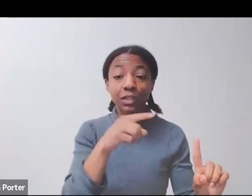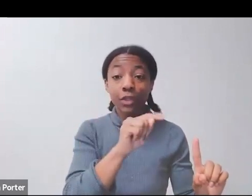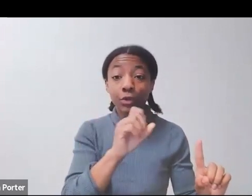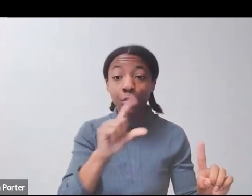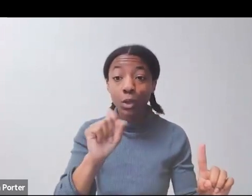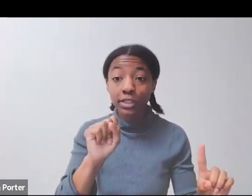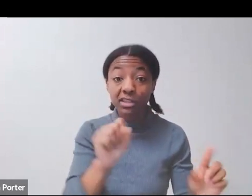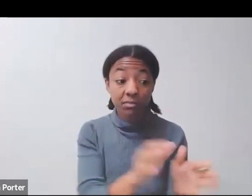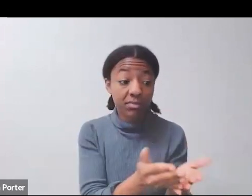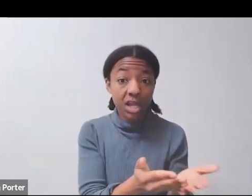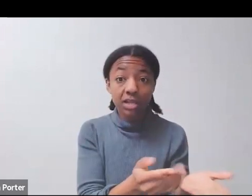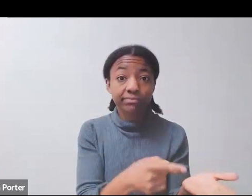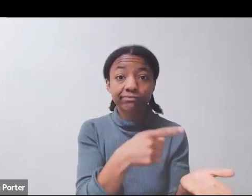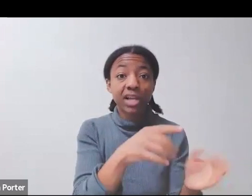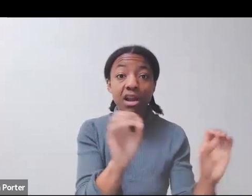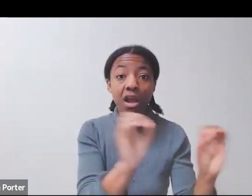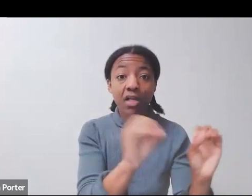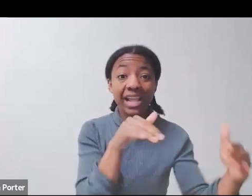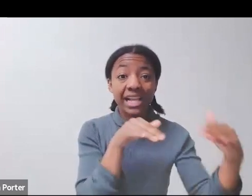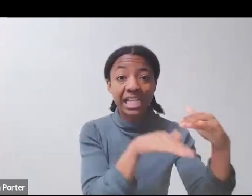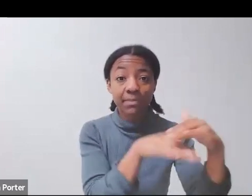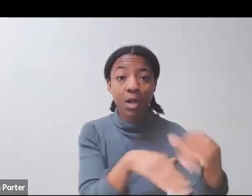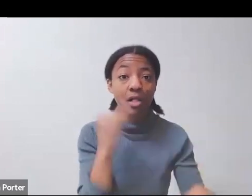End of story. Where did we go from there?